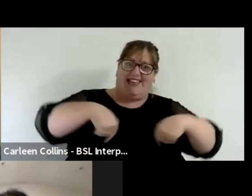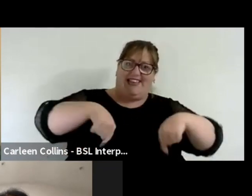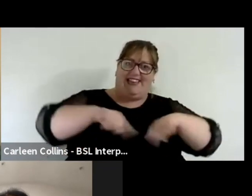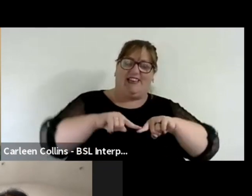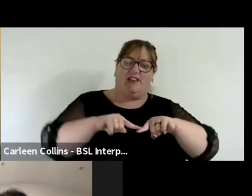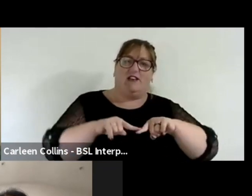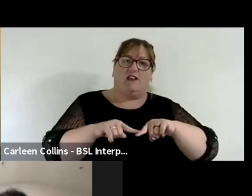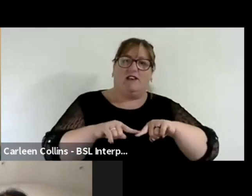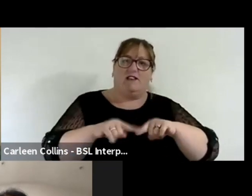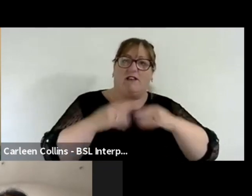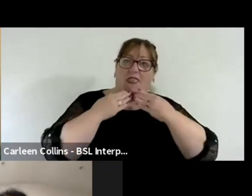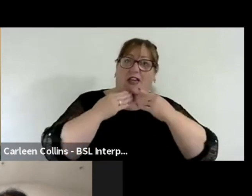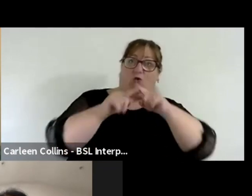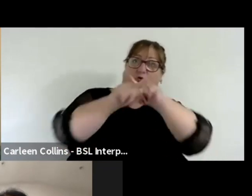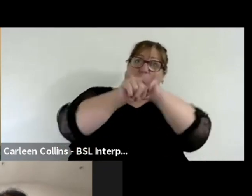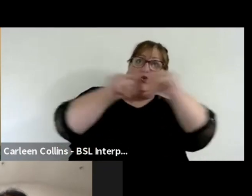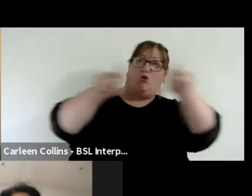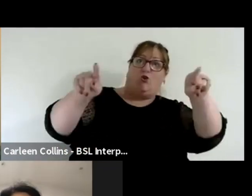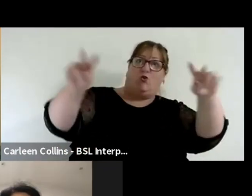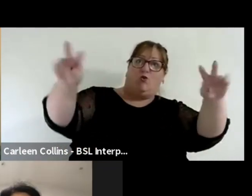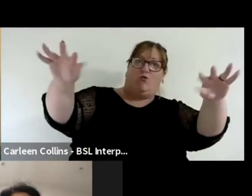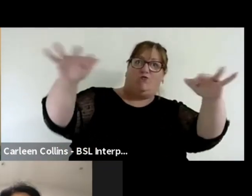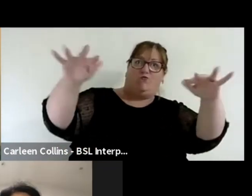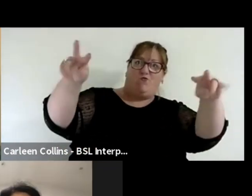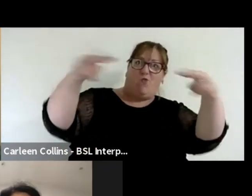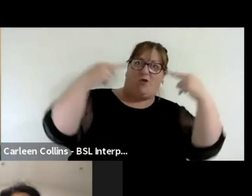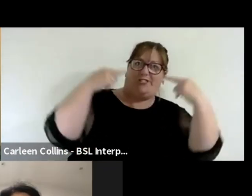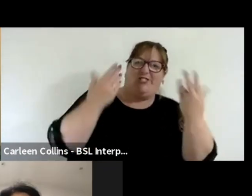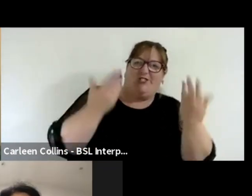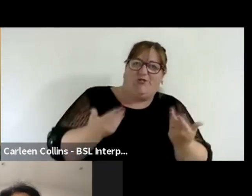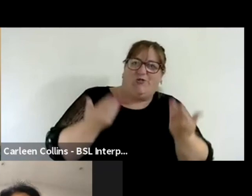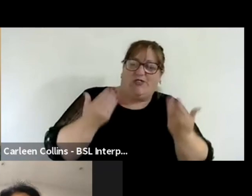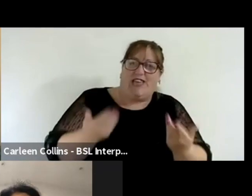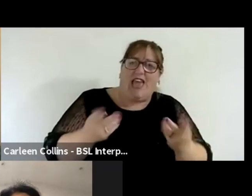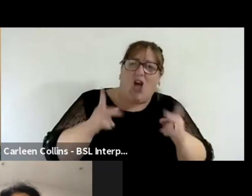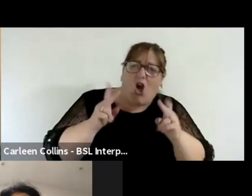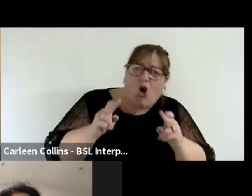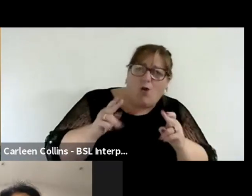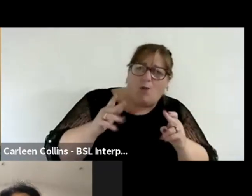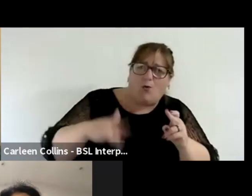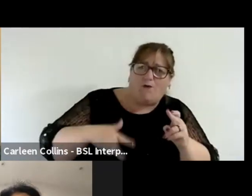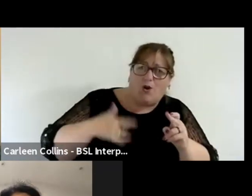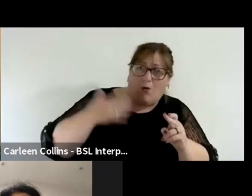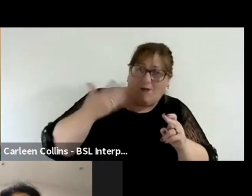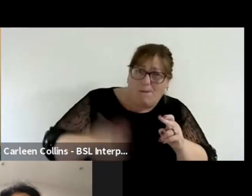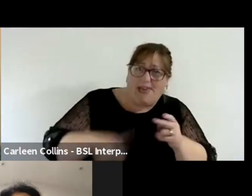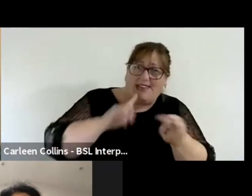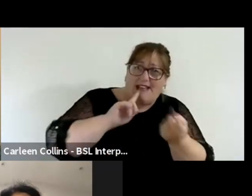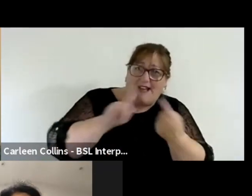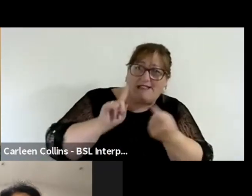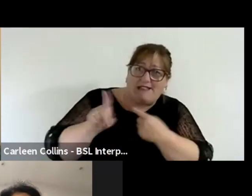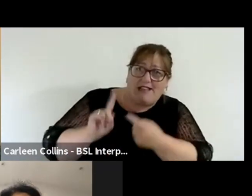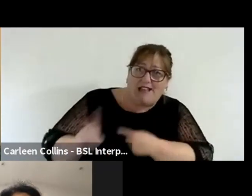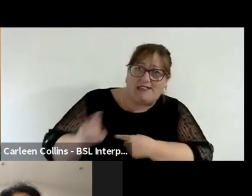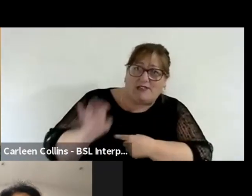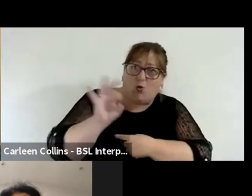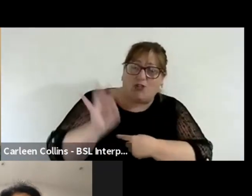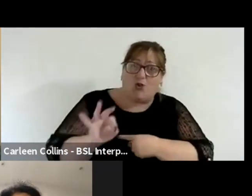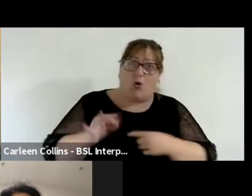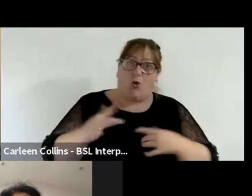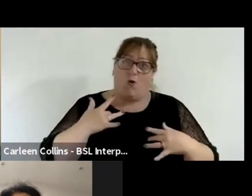Toby and obviously Anna, Tara and Carleen for supporting us today. Thank you to everyone from HMRC for joining us. And thank you for joining us today.